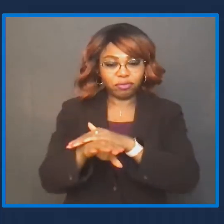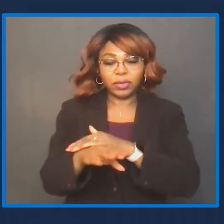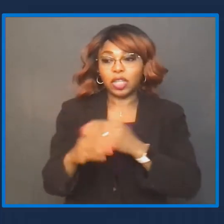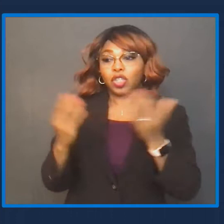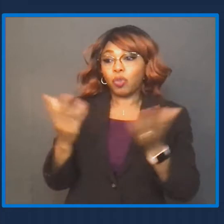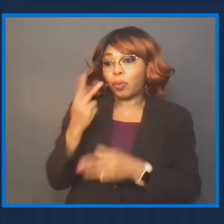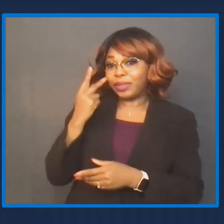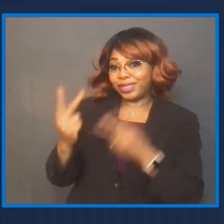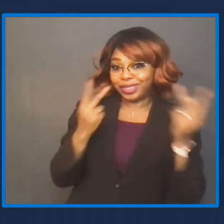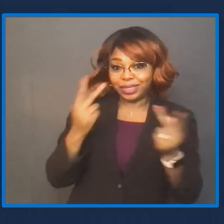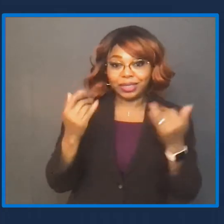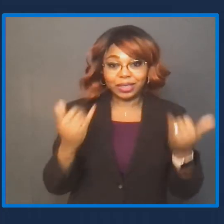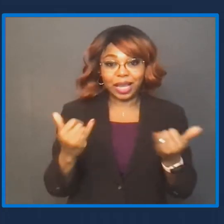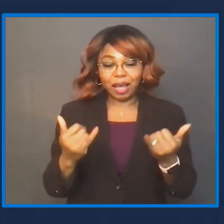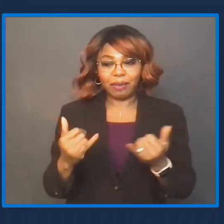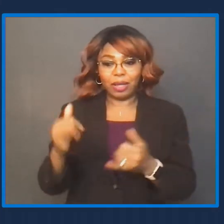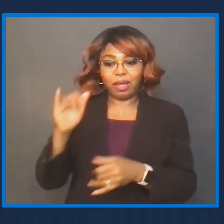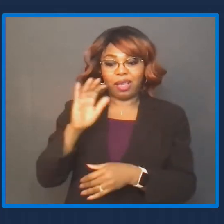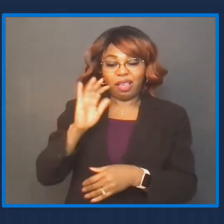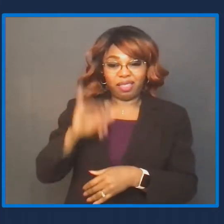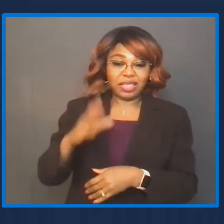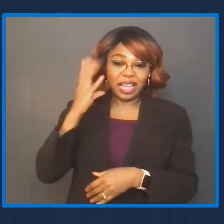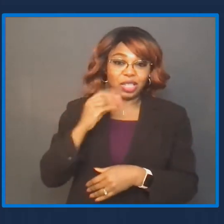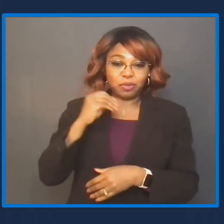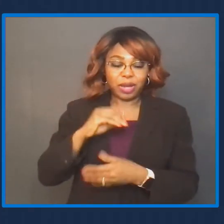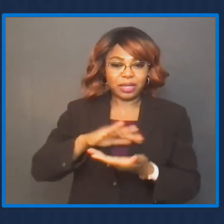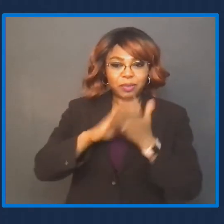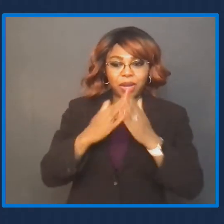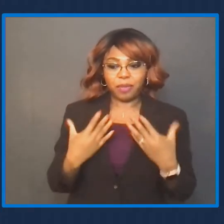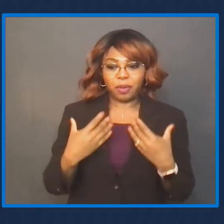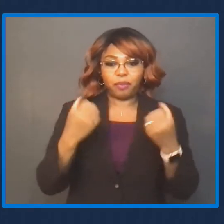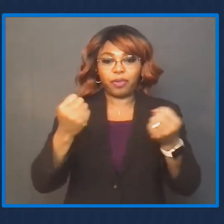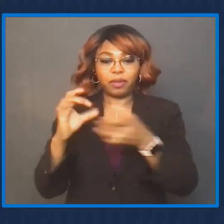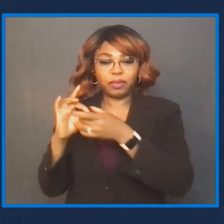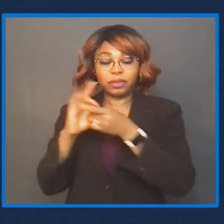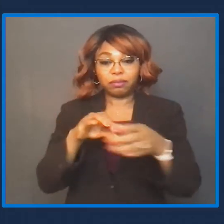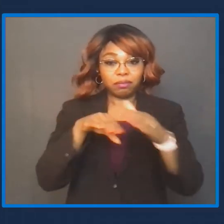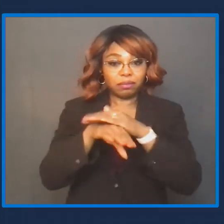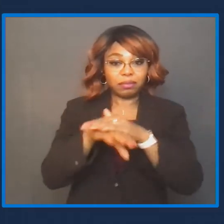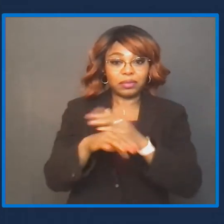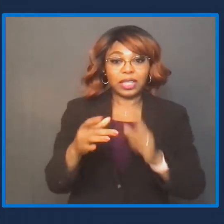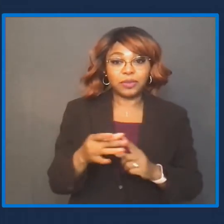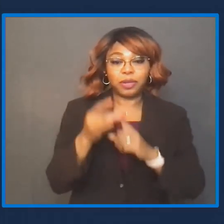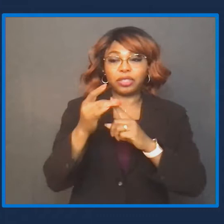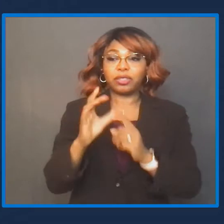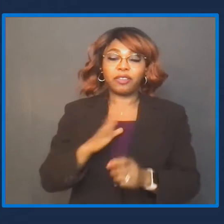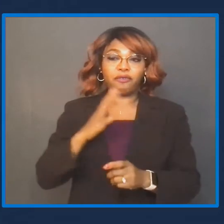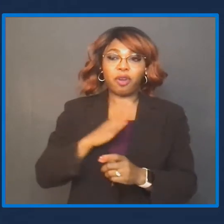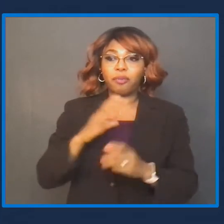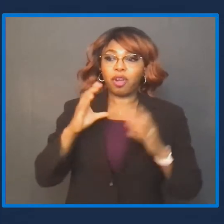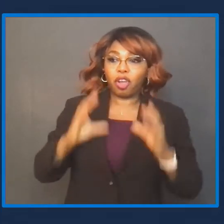those experiences of getting brave on accessibility for some of those formal customer or industry events is then leading